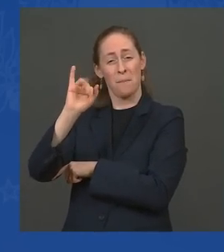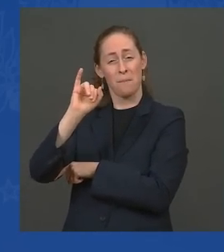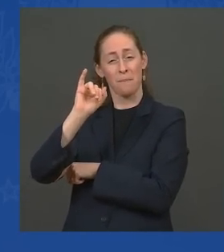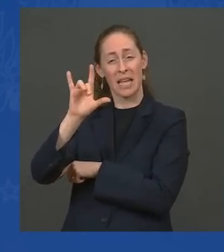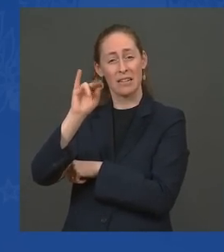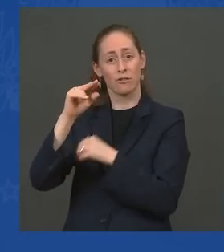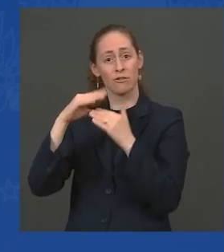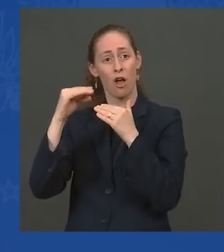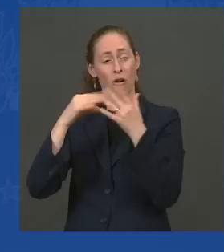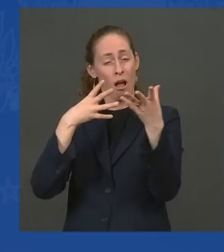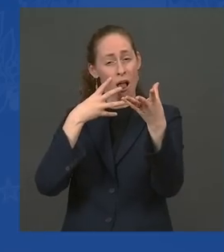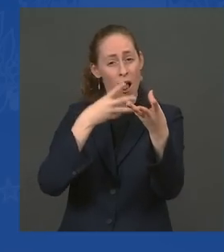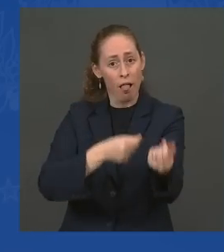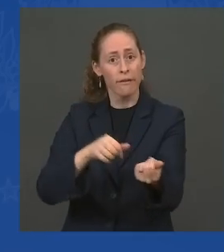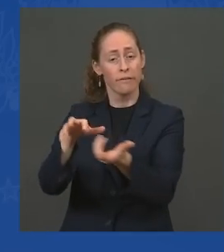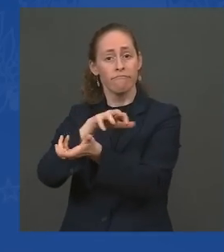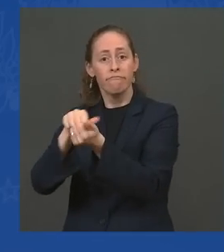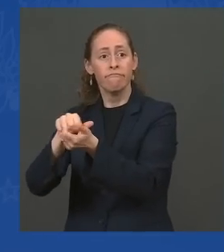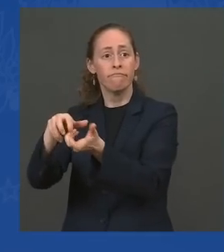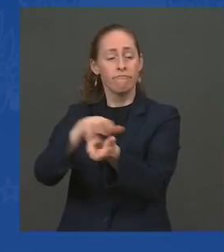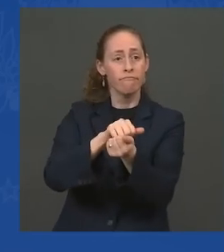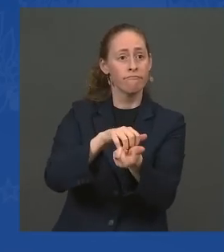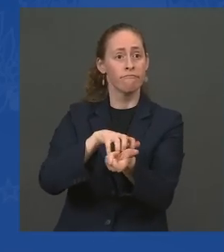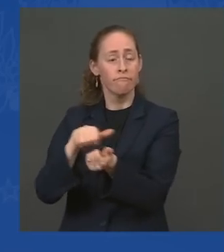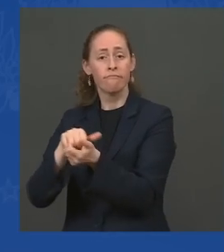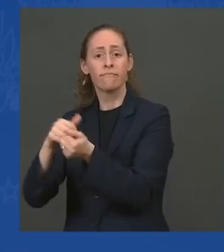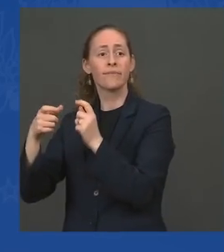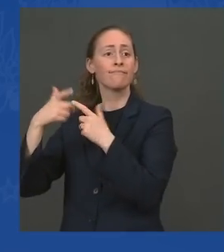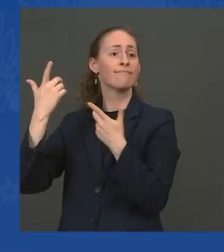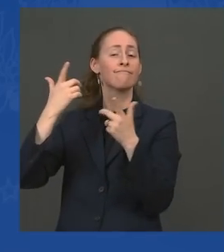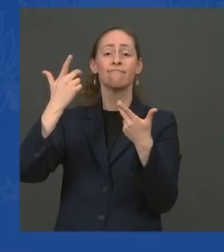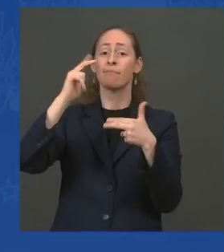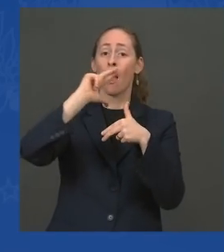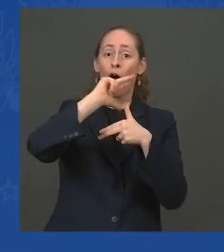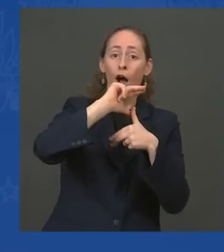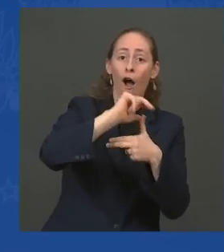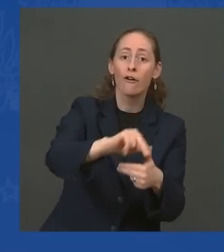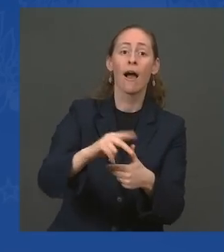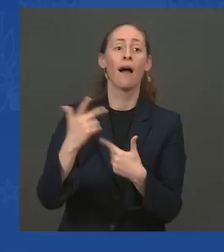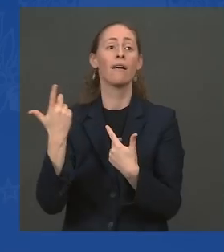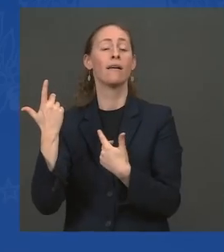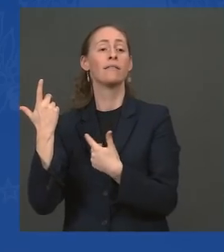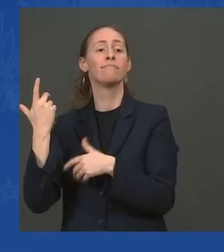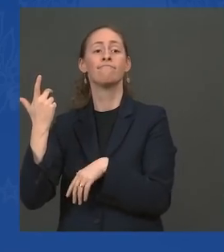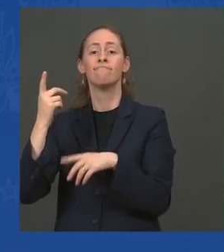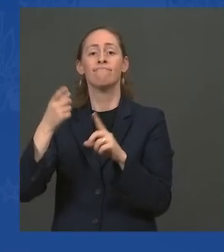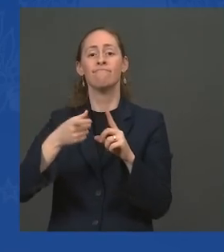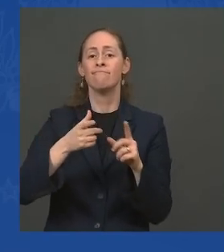$99 billion -- from hurricanes in Louisiana to 20 inches of rain in the Northeast,